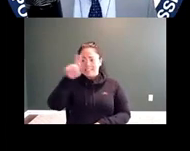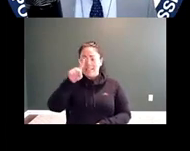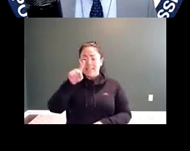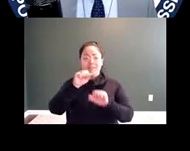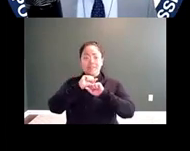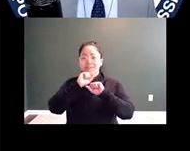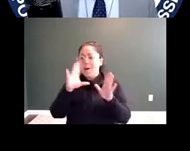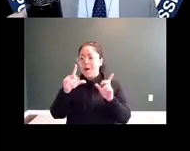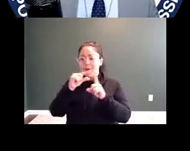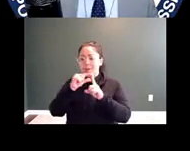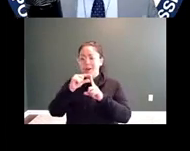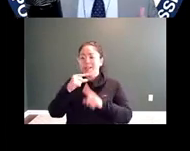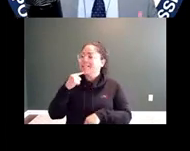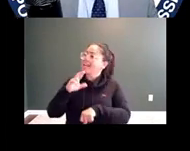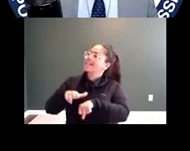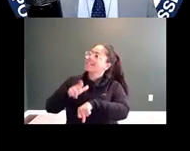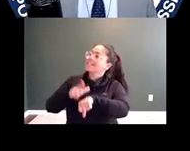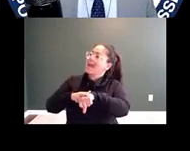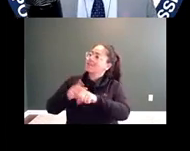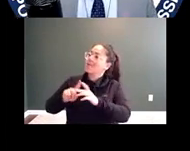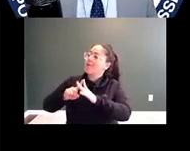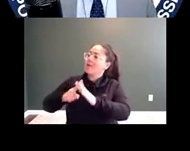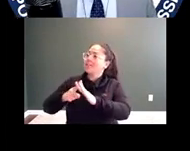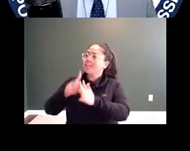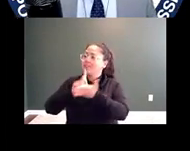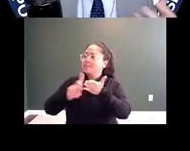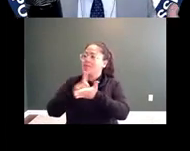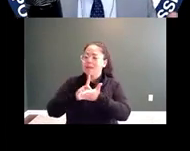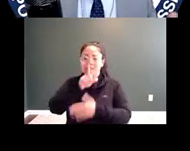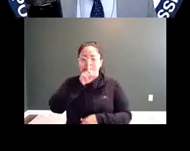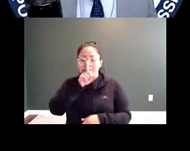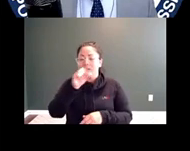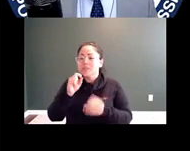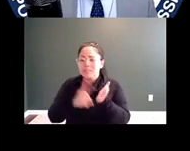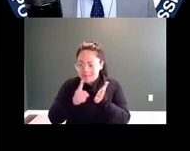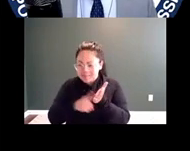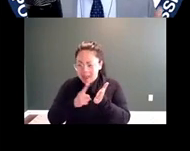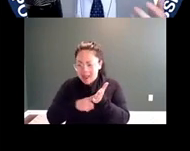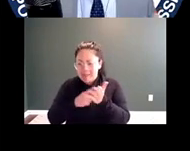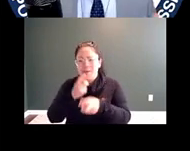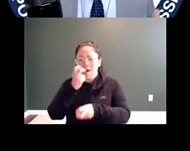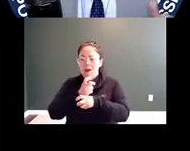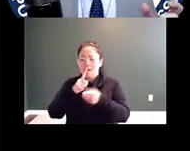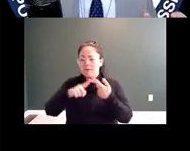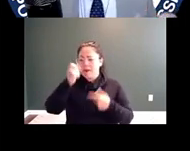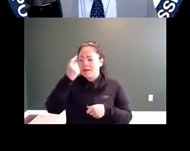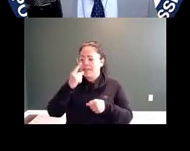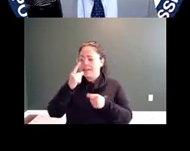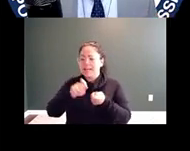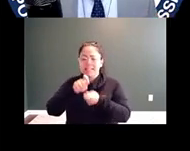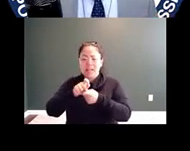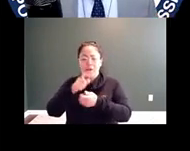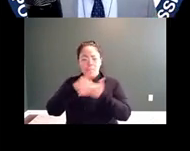Okay? So sometimes it can be hard to fully understand what exactly the EEOC does with workplace discrimination,